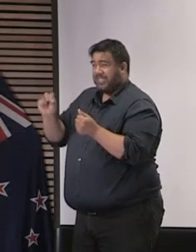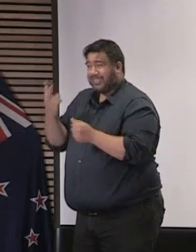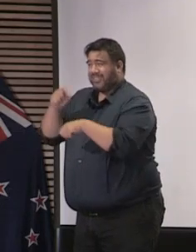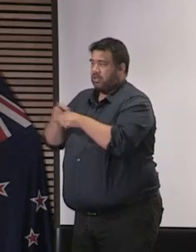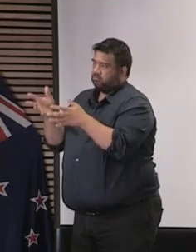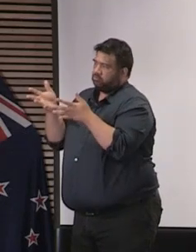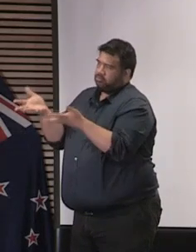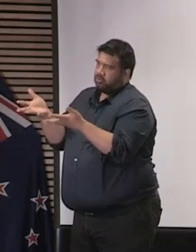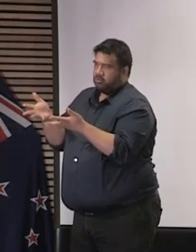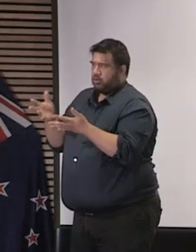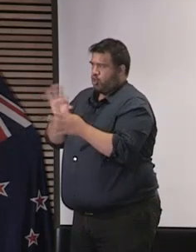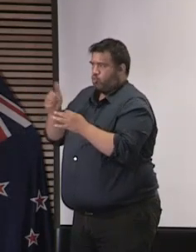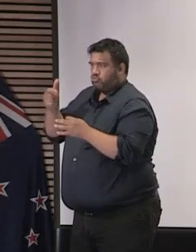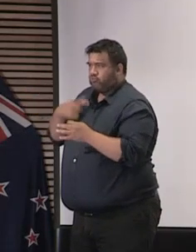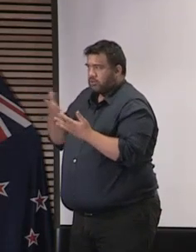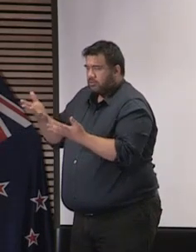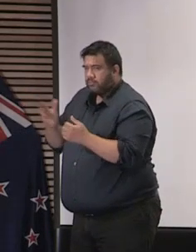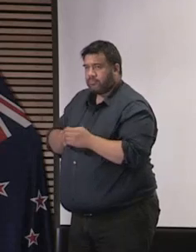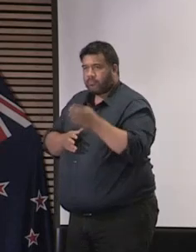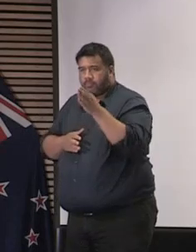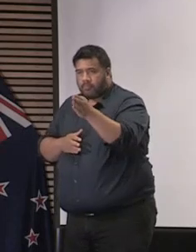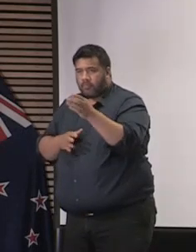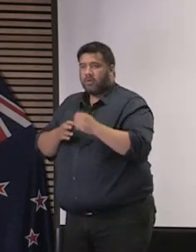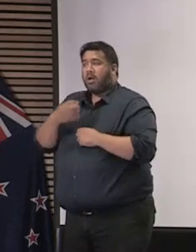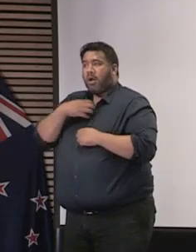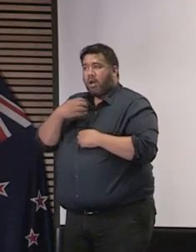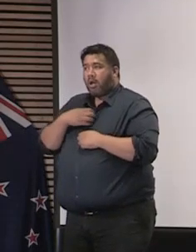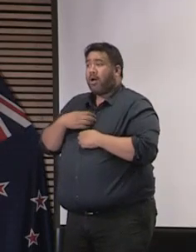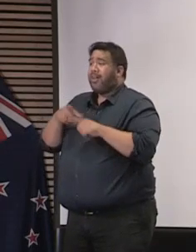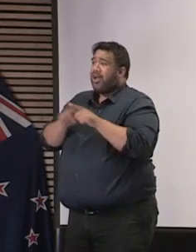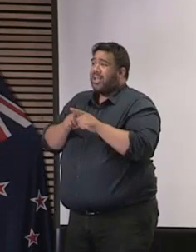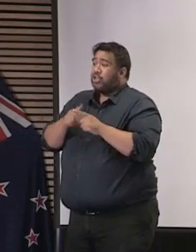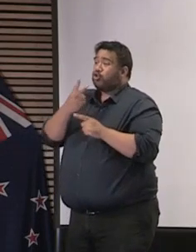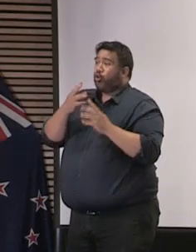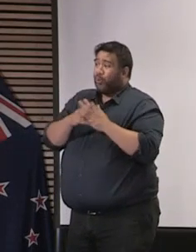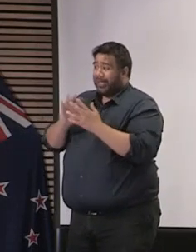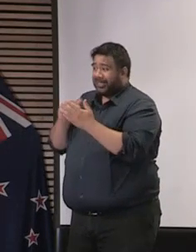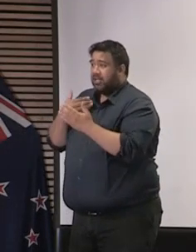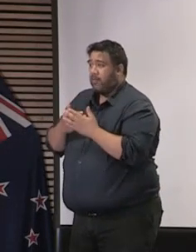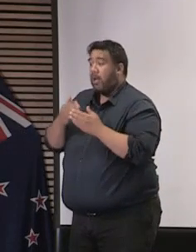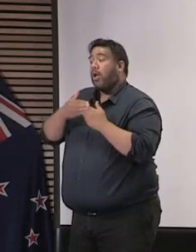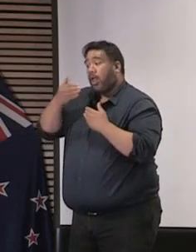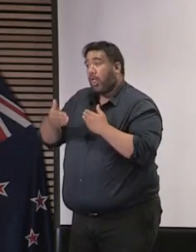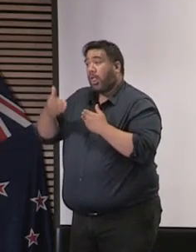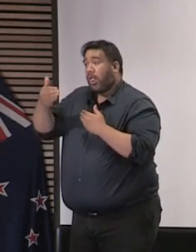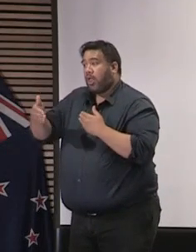caught doing the same thing before. That was without good reason. REPORTER: Is there a concern as the lockdown rolls